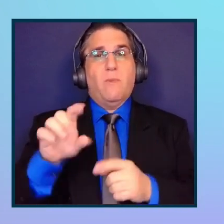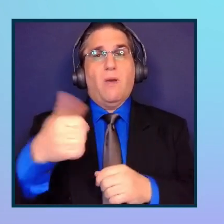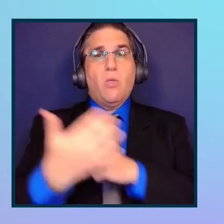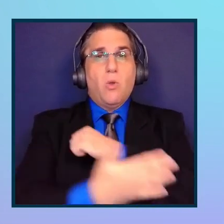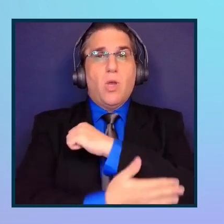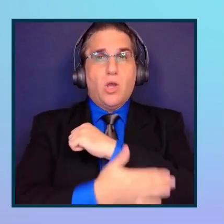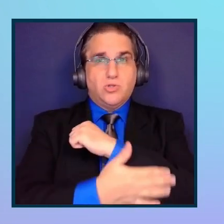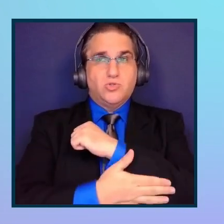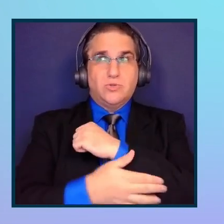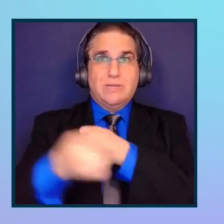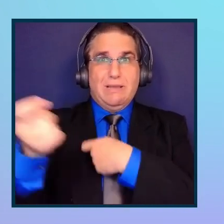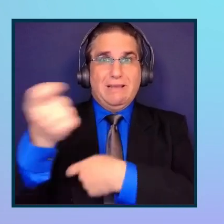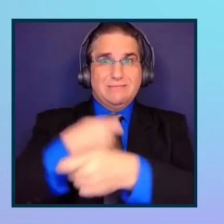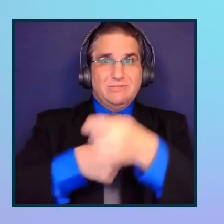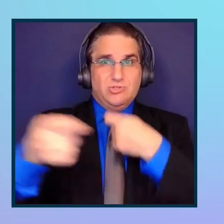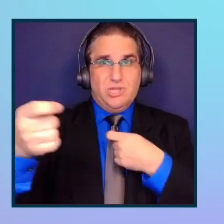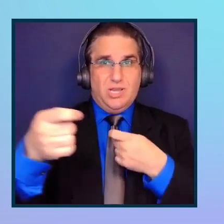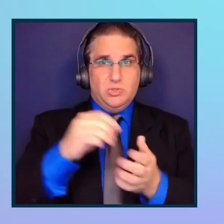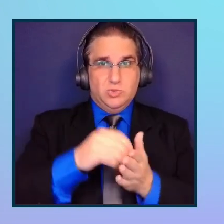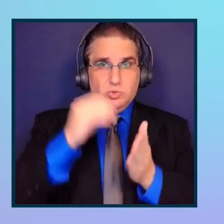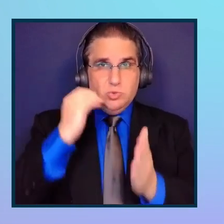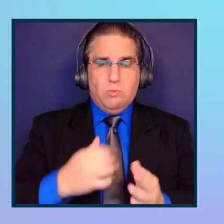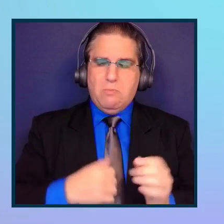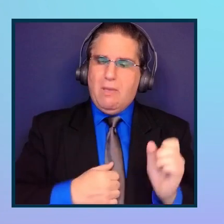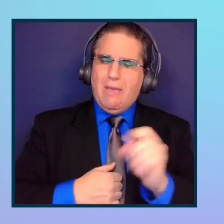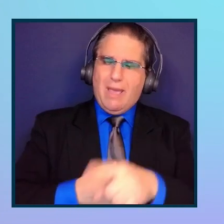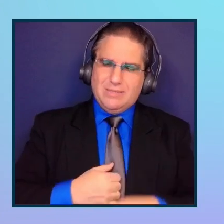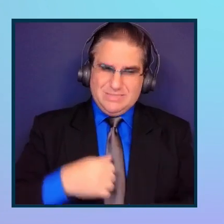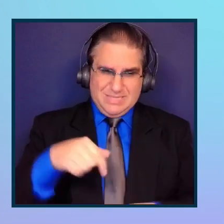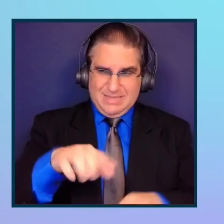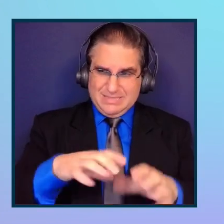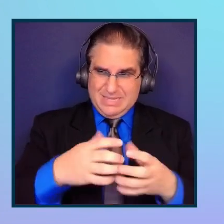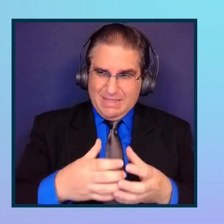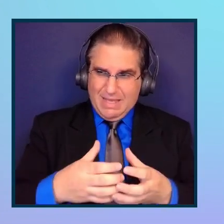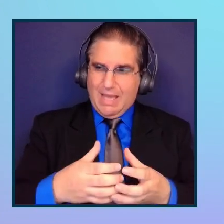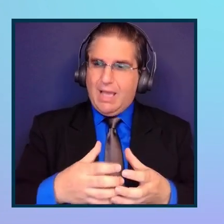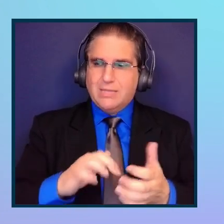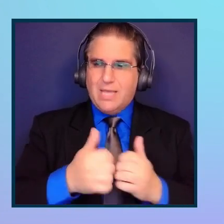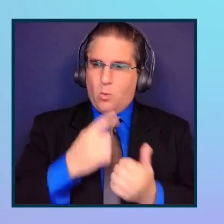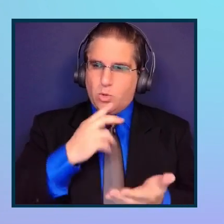like, how do you feel about this class and the way that this class discusses community? And what she said to me was,